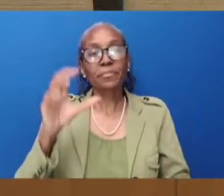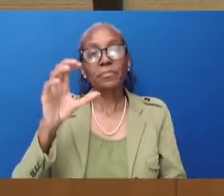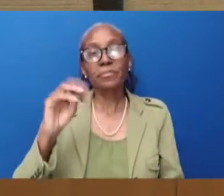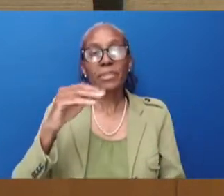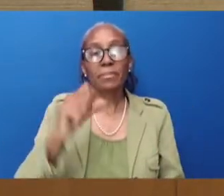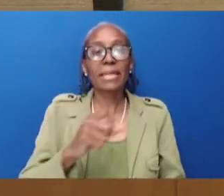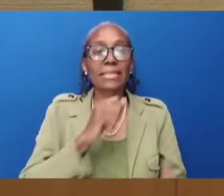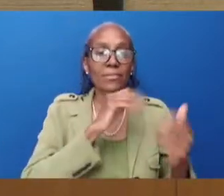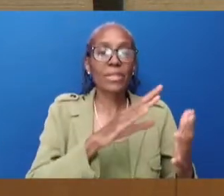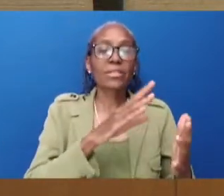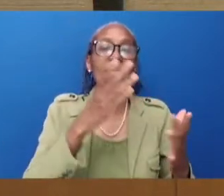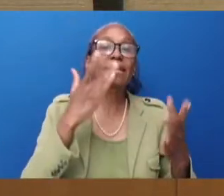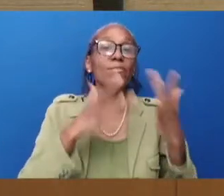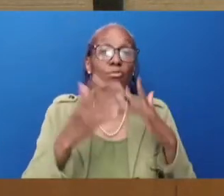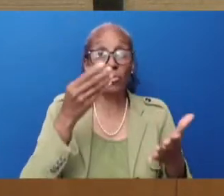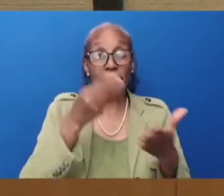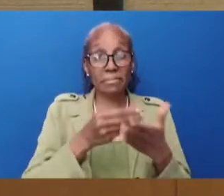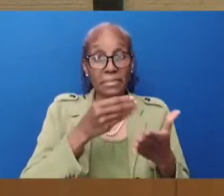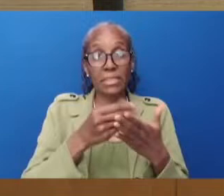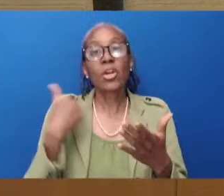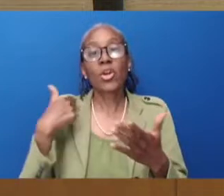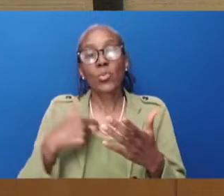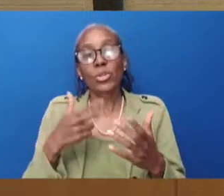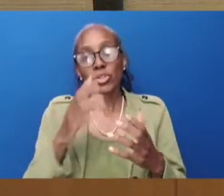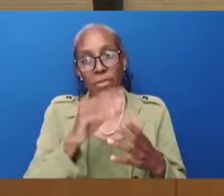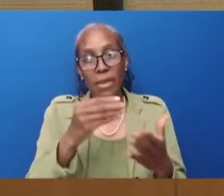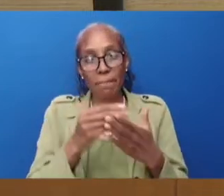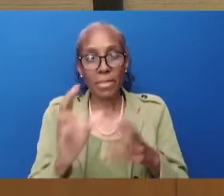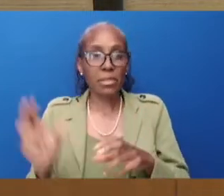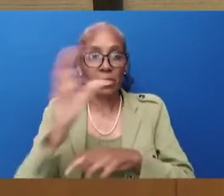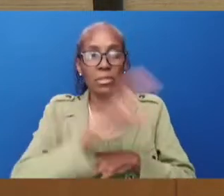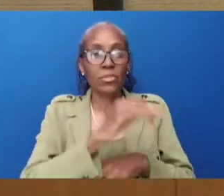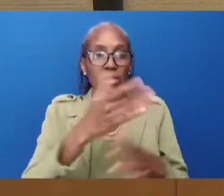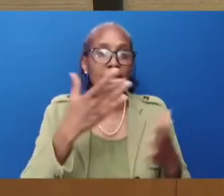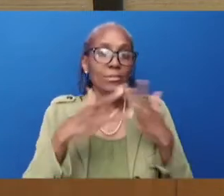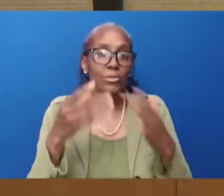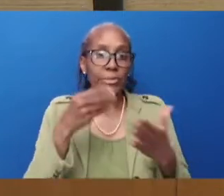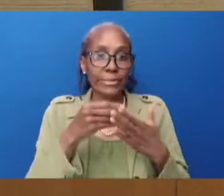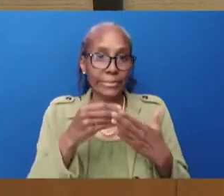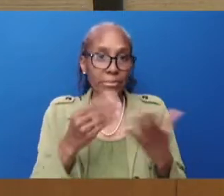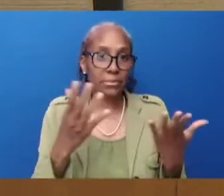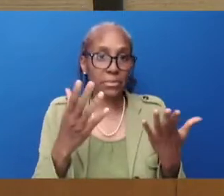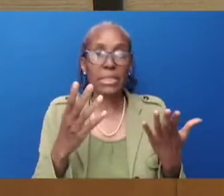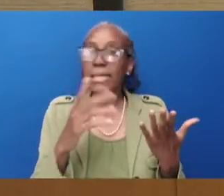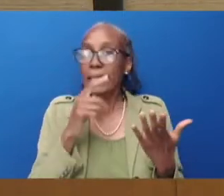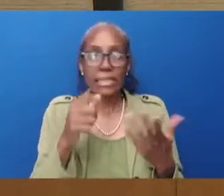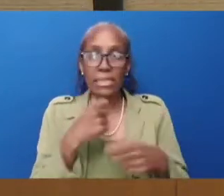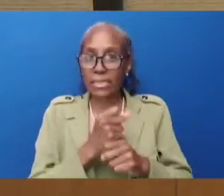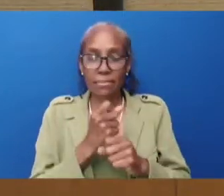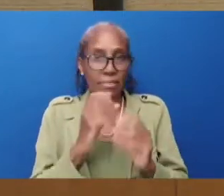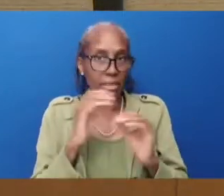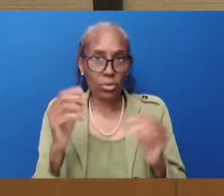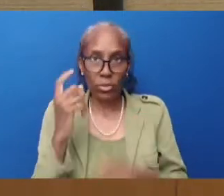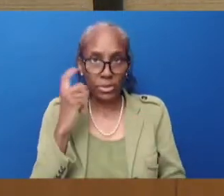ALL. MAYBE IT'S ABOUT CONTROL. CMS IS FACING A SHORTFALL.